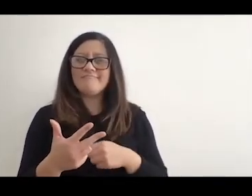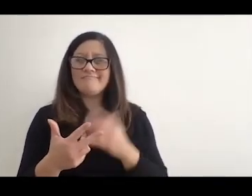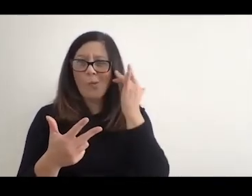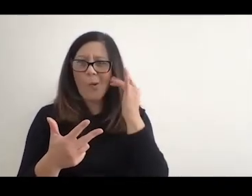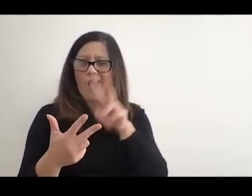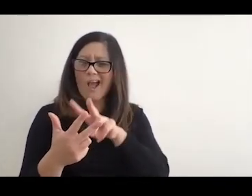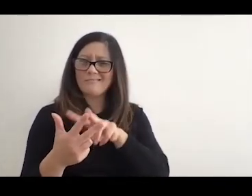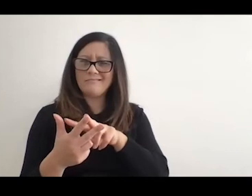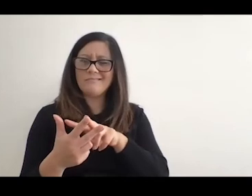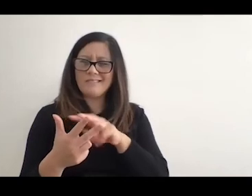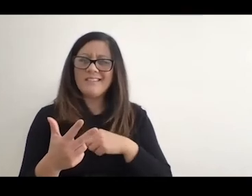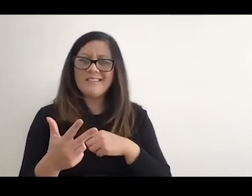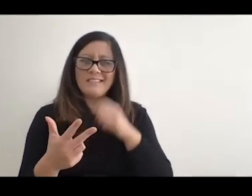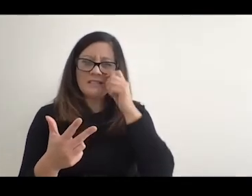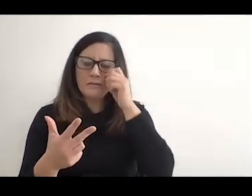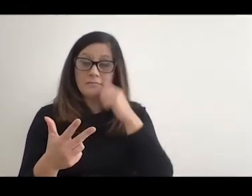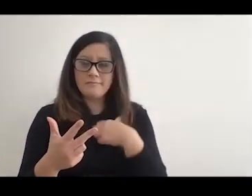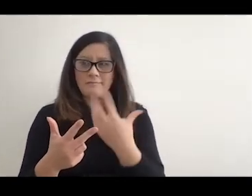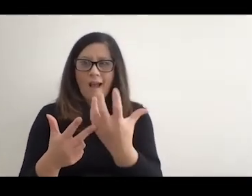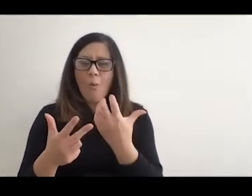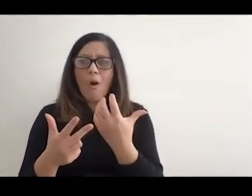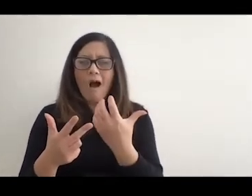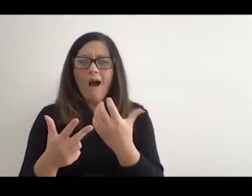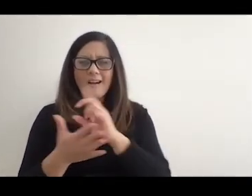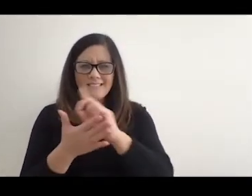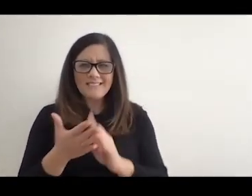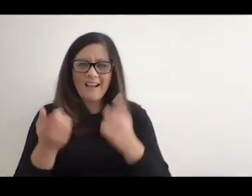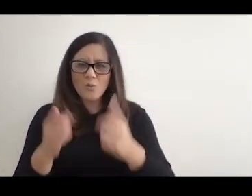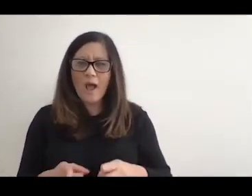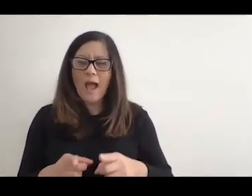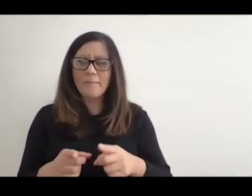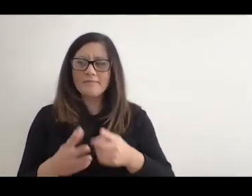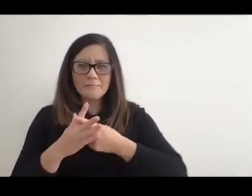I want adaptive design to begin to be at the beginning of the process.